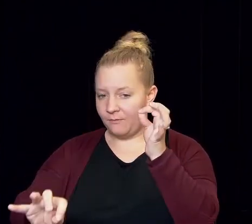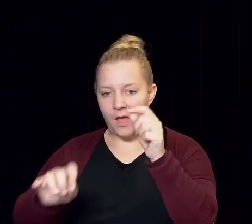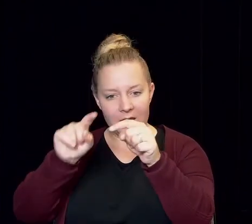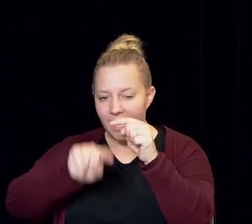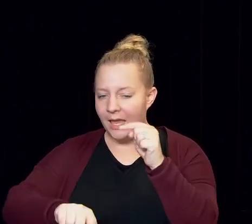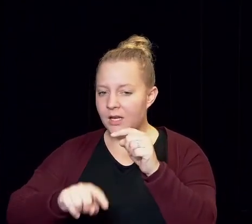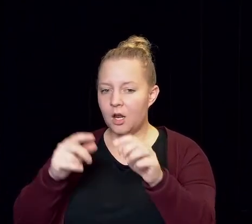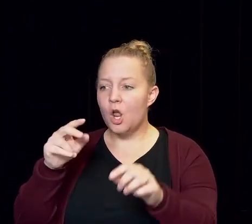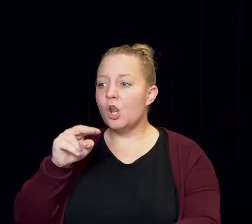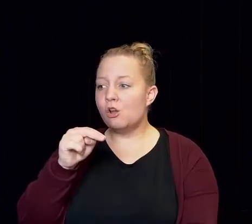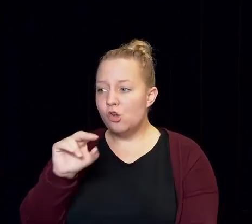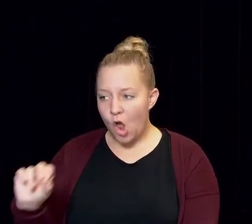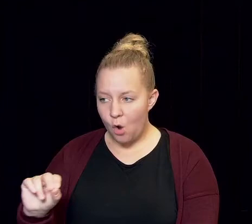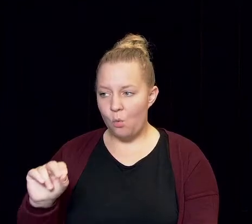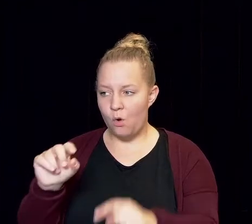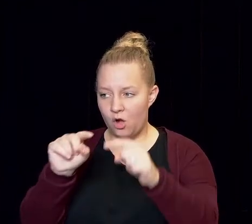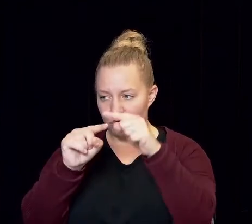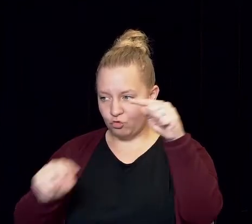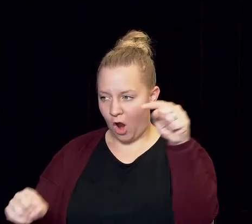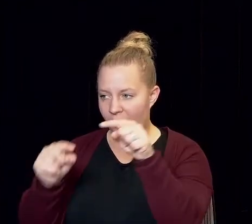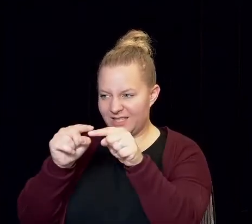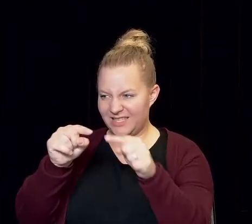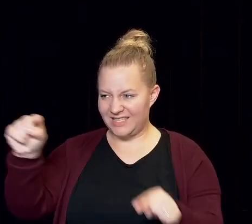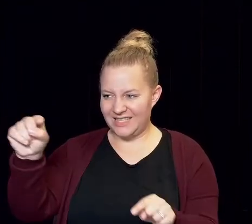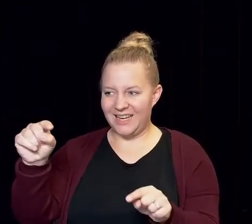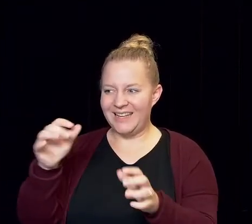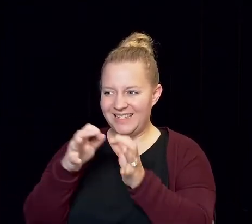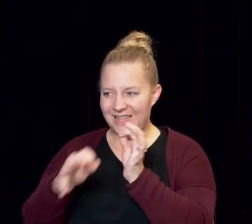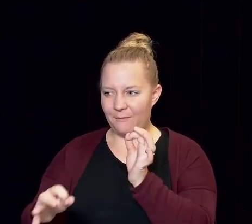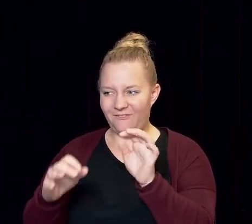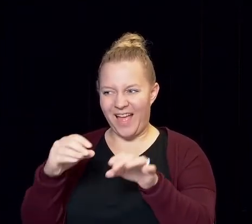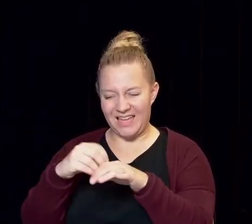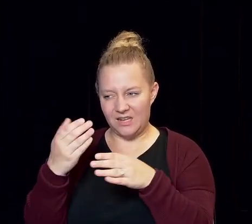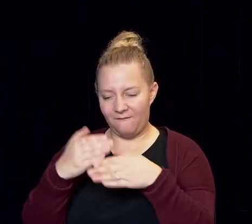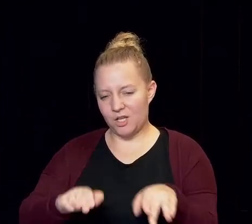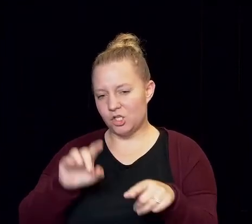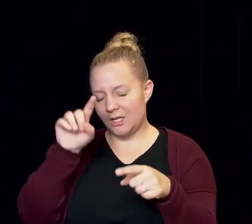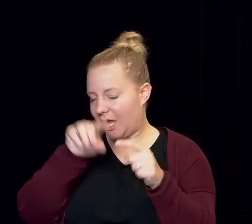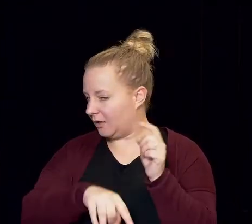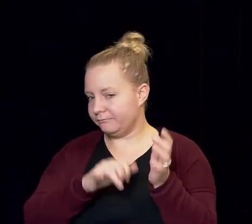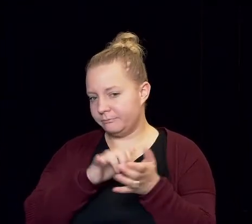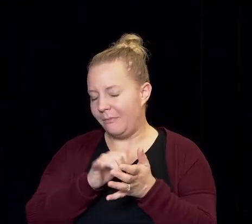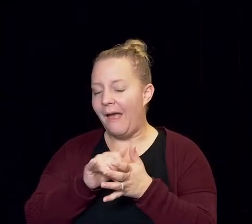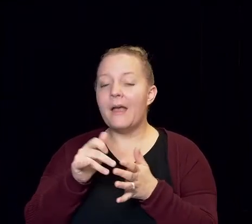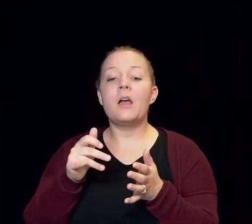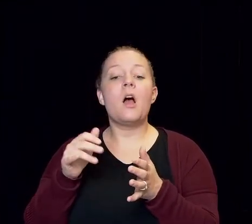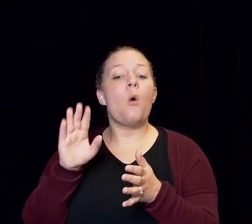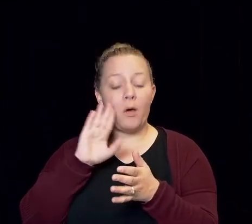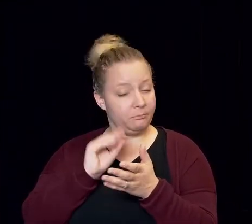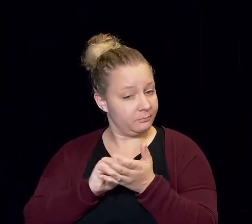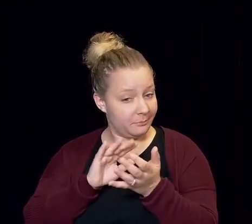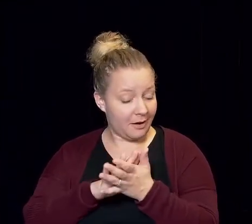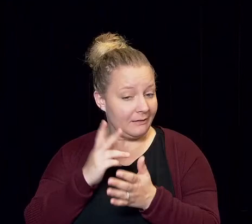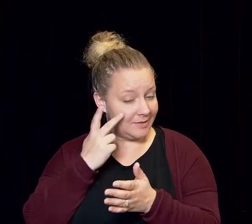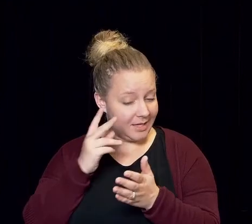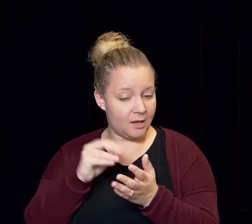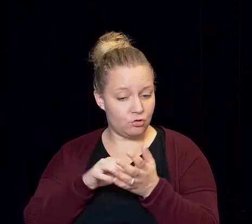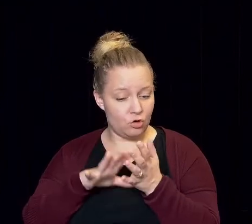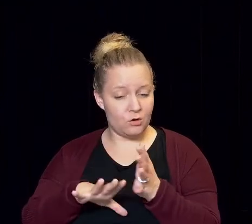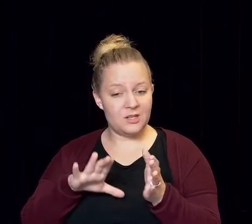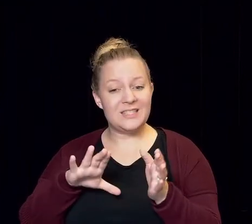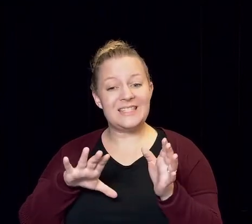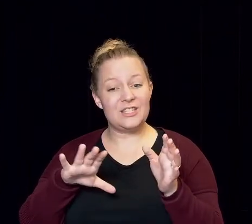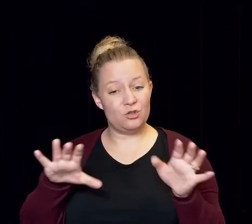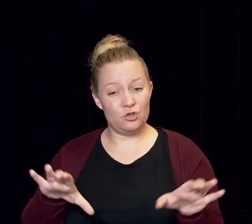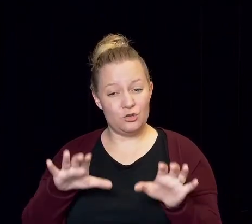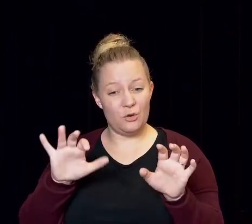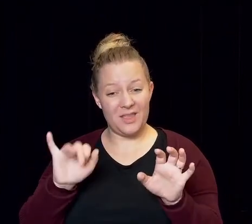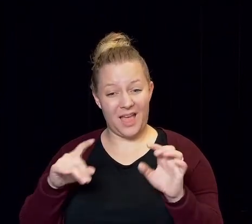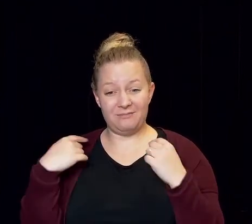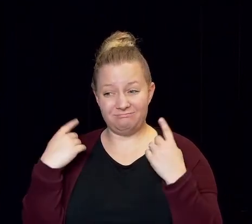as a reminder to you because I've seen students still doing that.